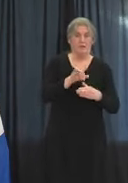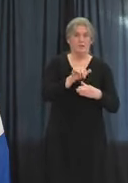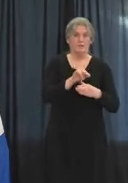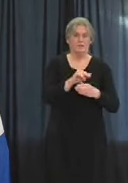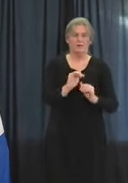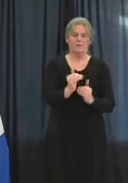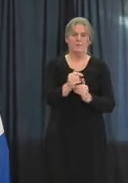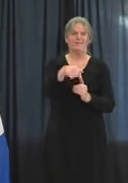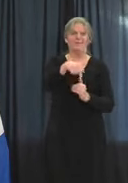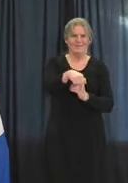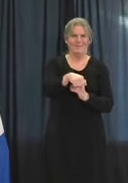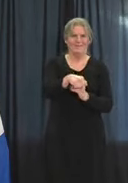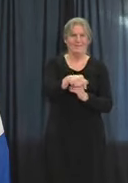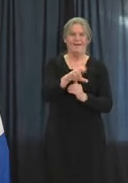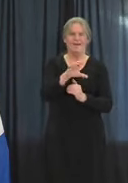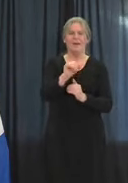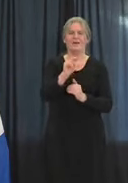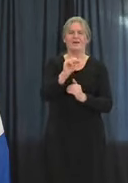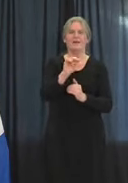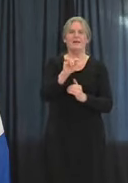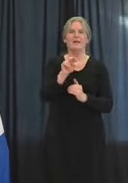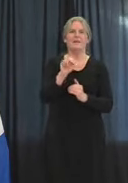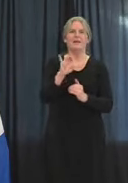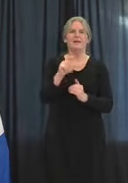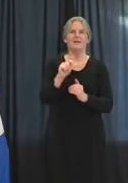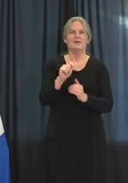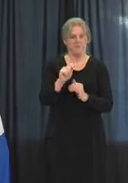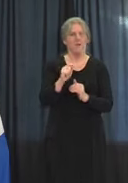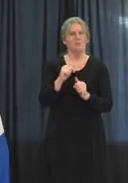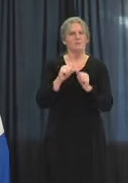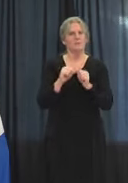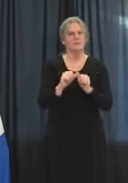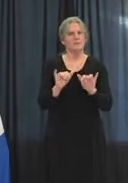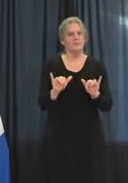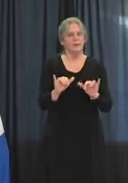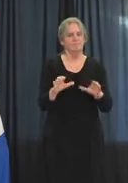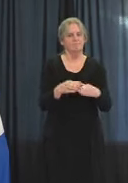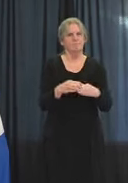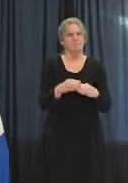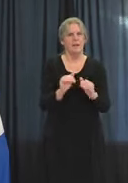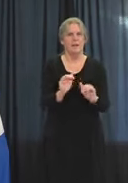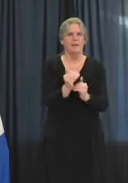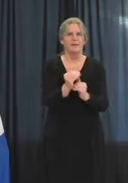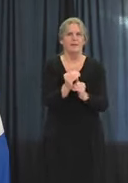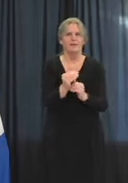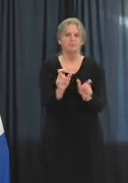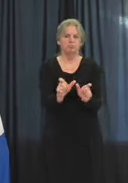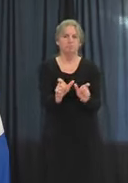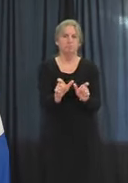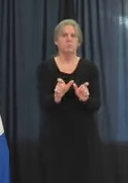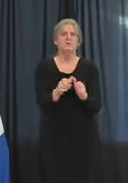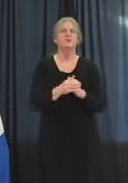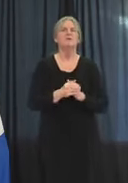clusters are contained, our containment strategy continues. Despite continued high rates of